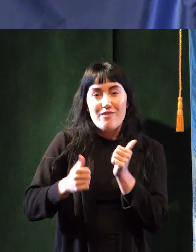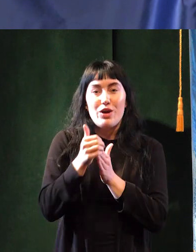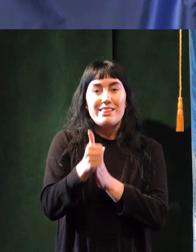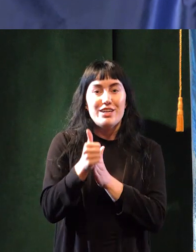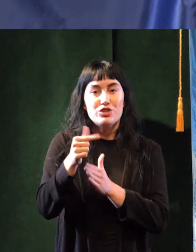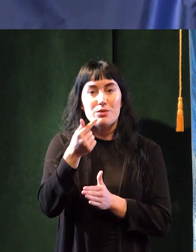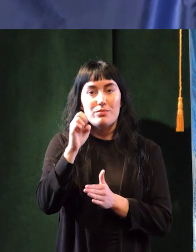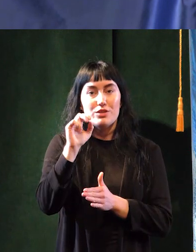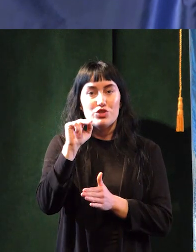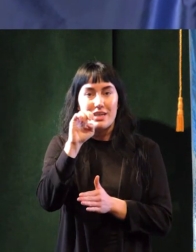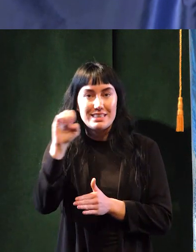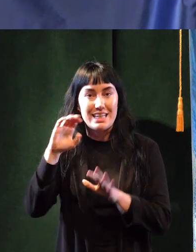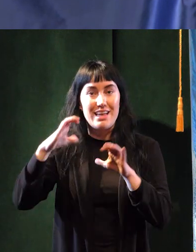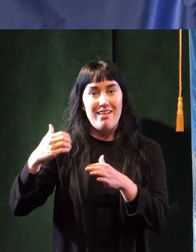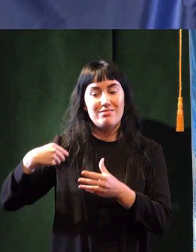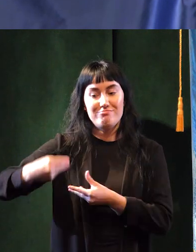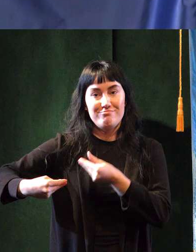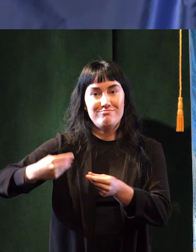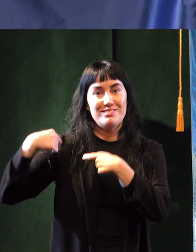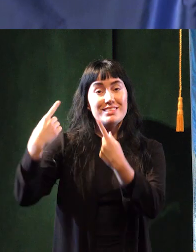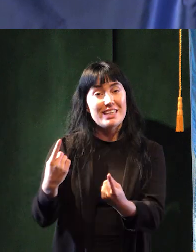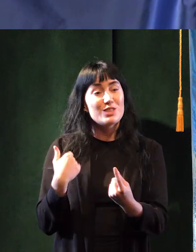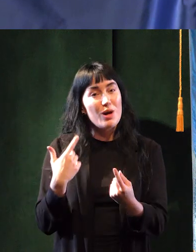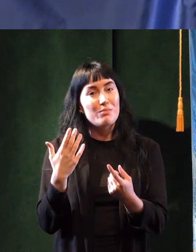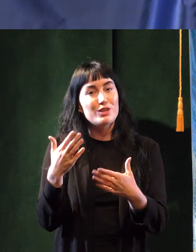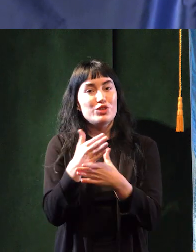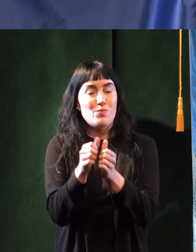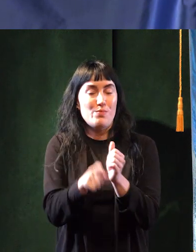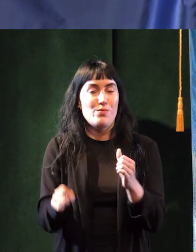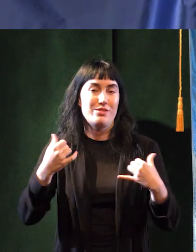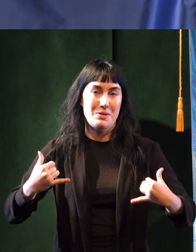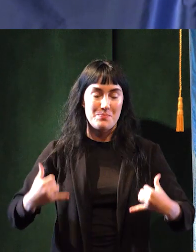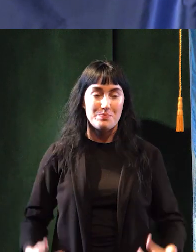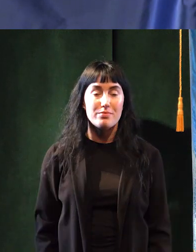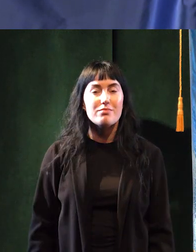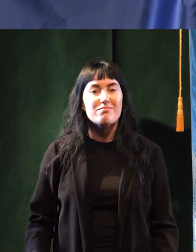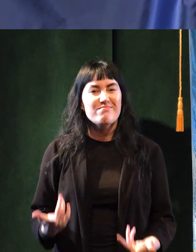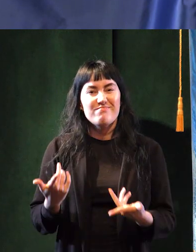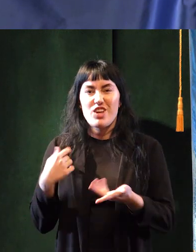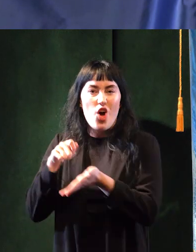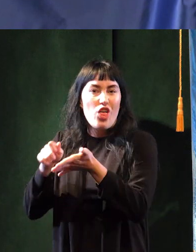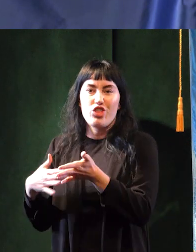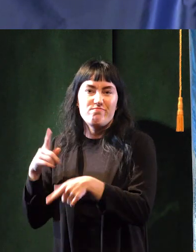would like to share it with you today the author is unknown and it is called